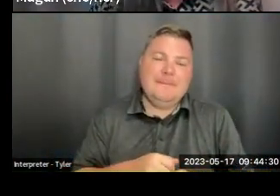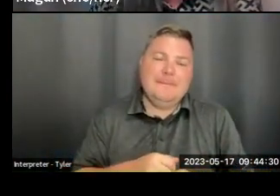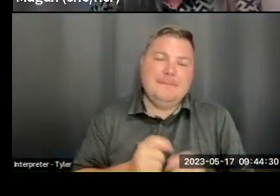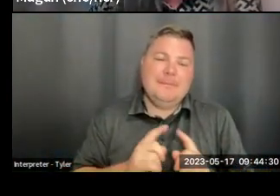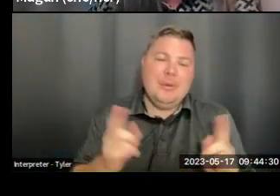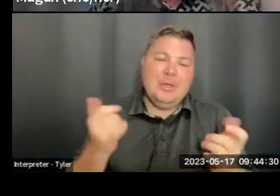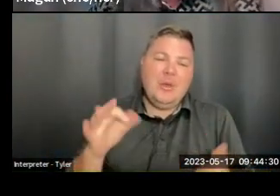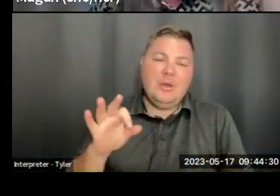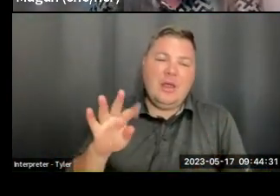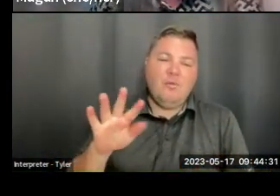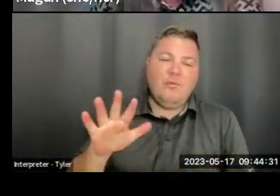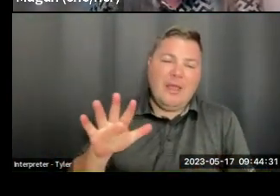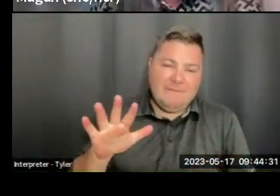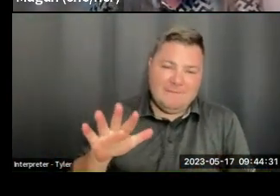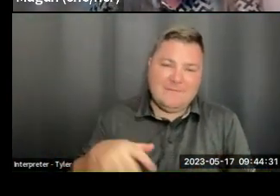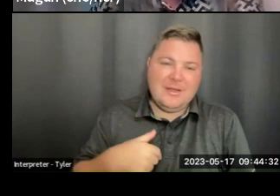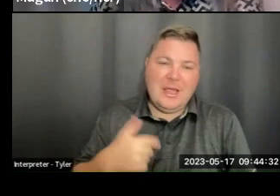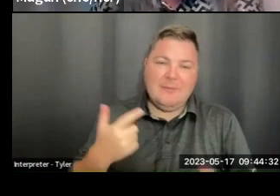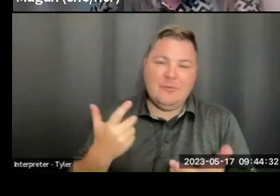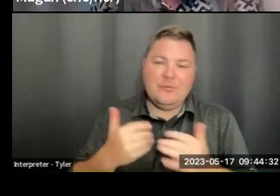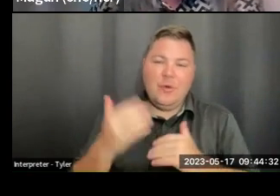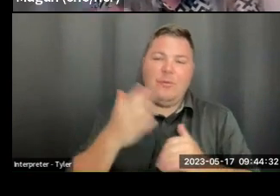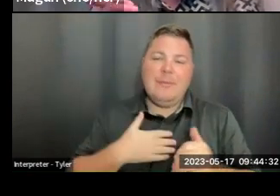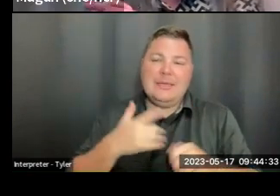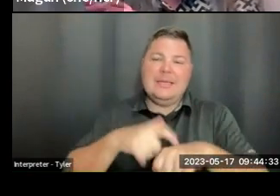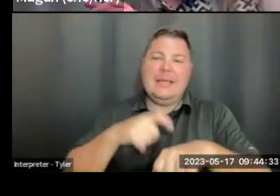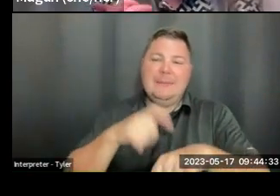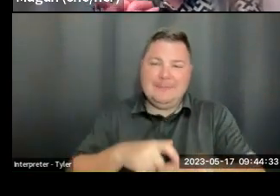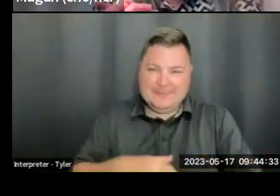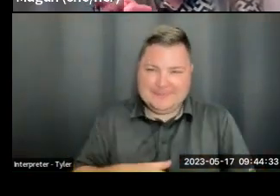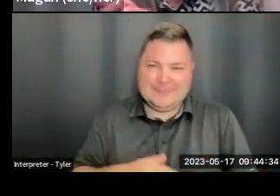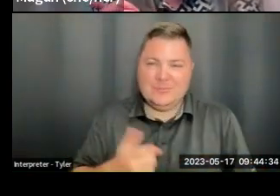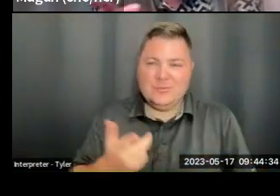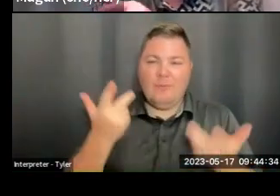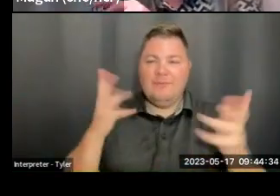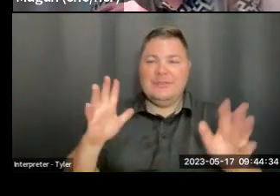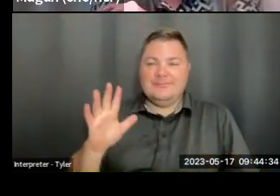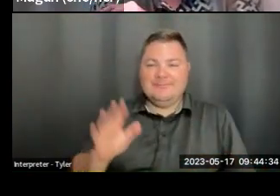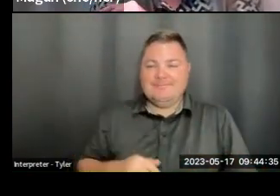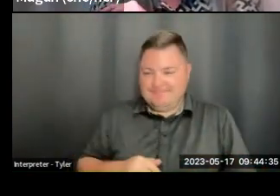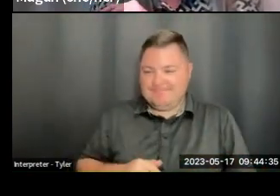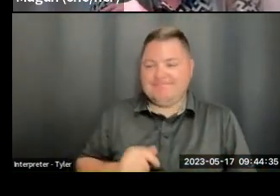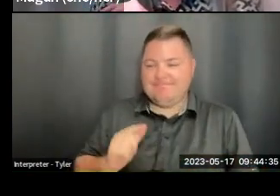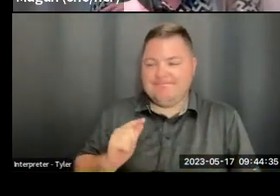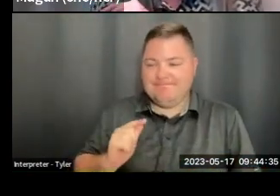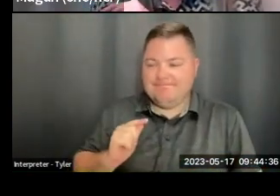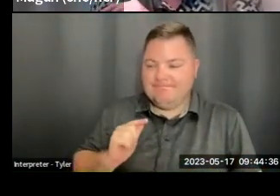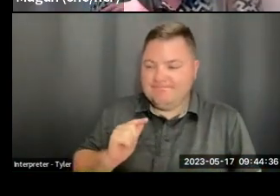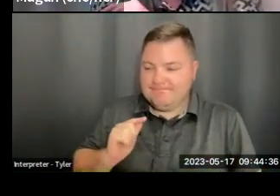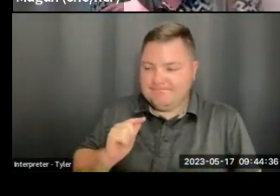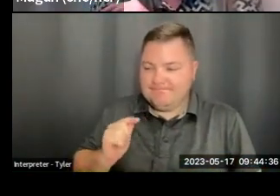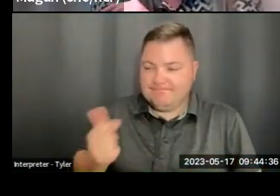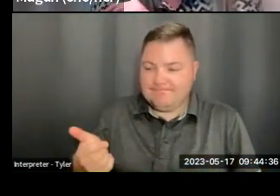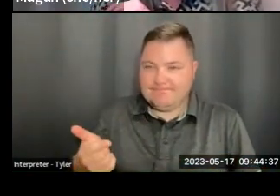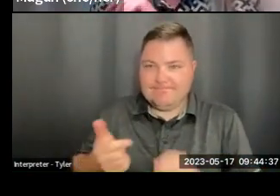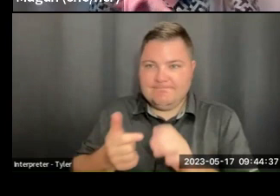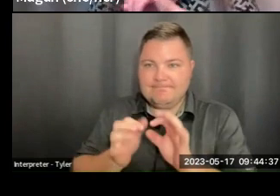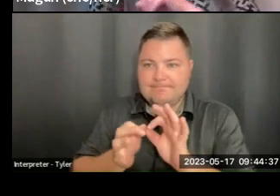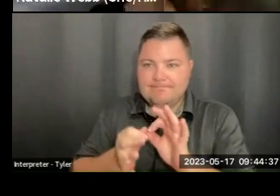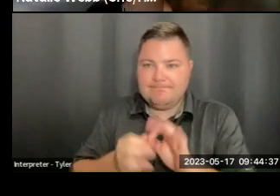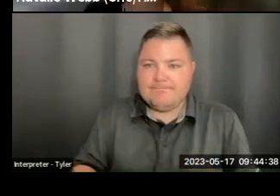many more things I could say about this. It's 9:45, and I have gone over my time, so that's all I got for you.